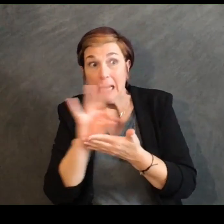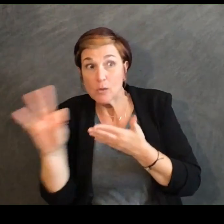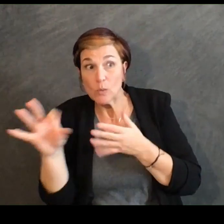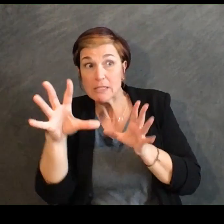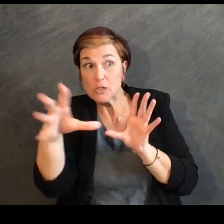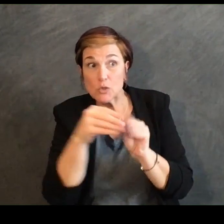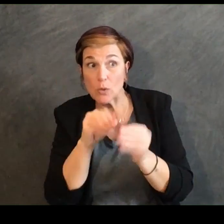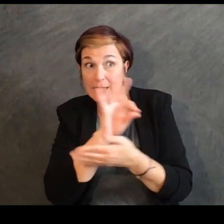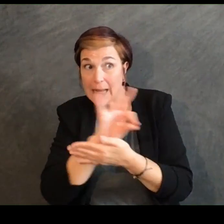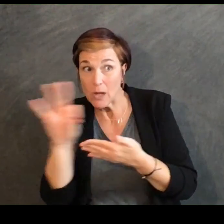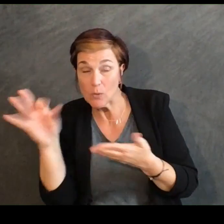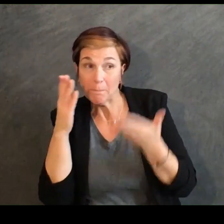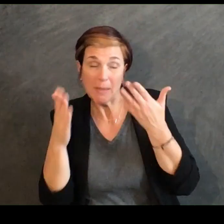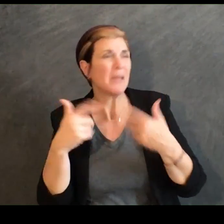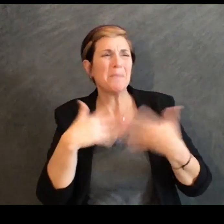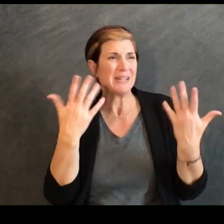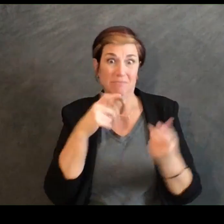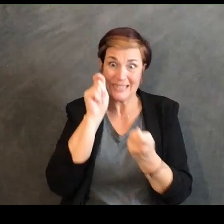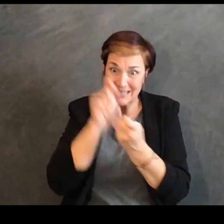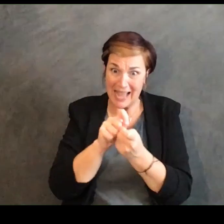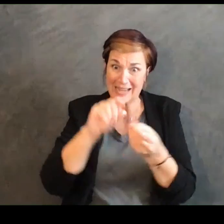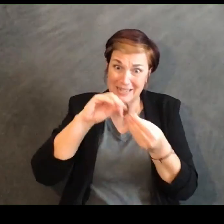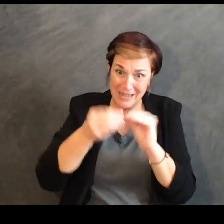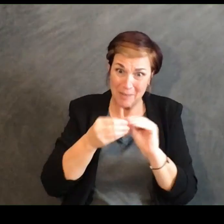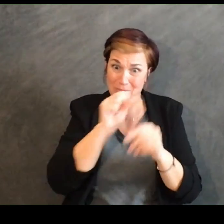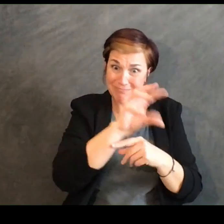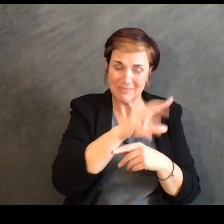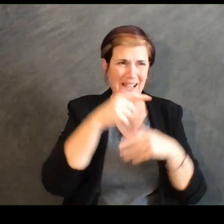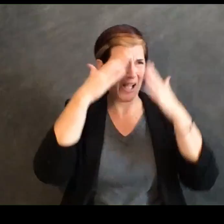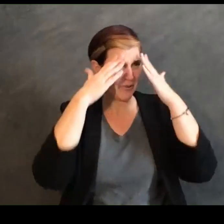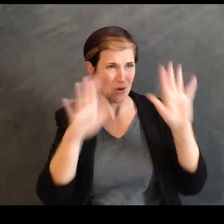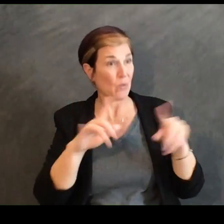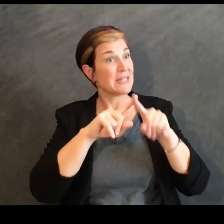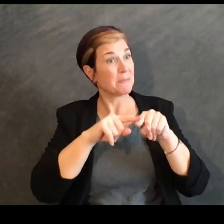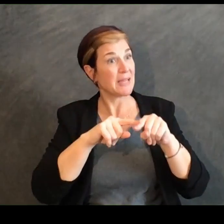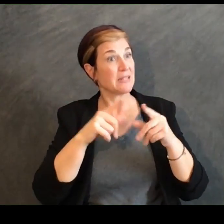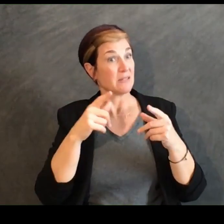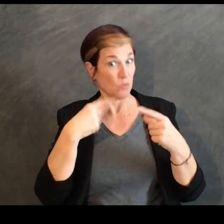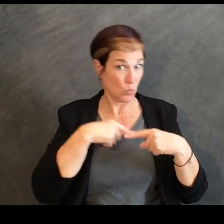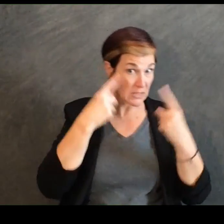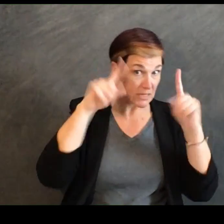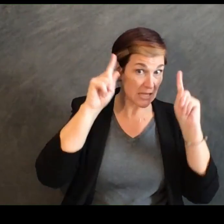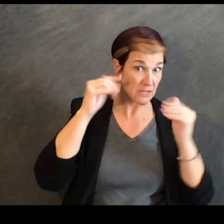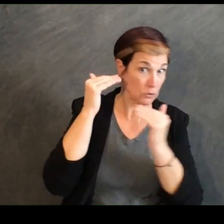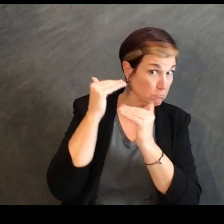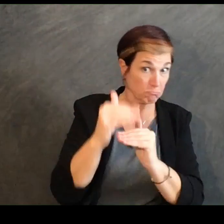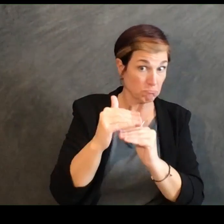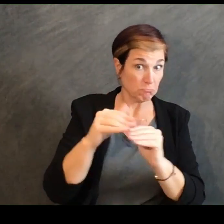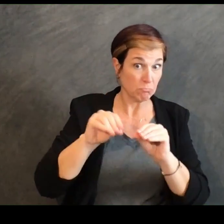because it depends on how successful we are great thank you it's a great